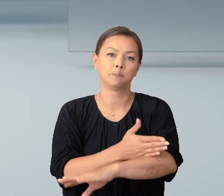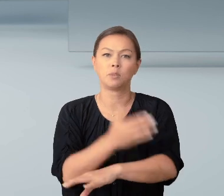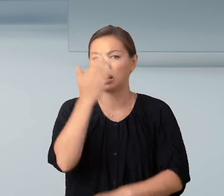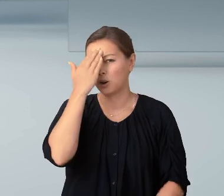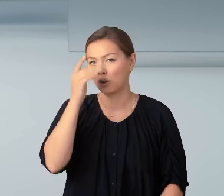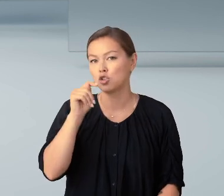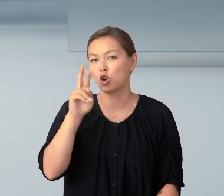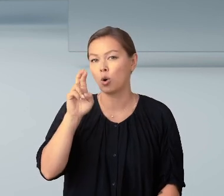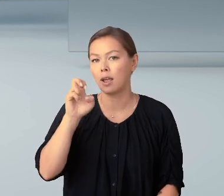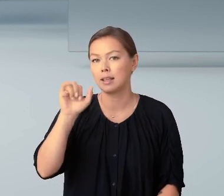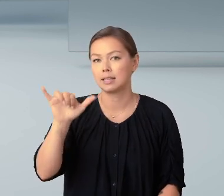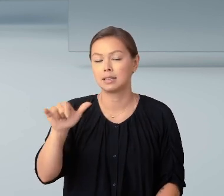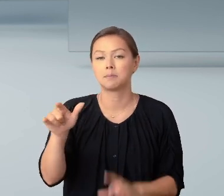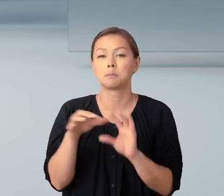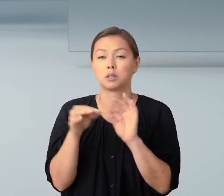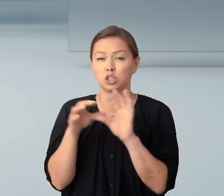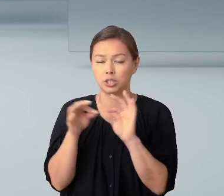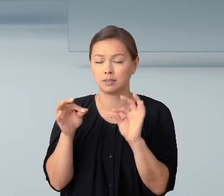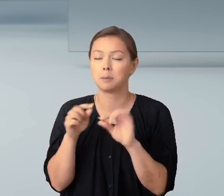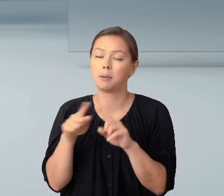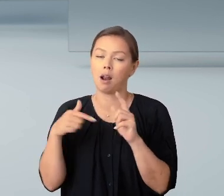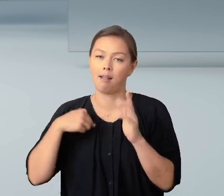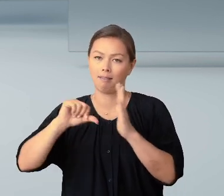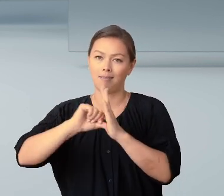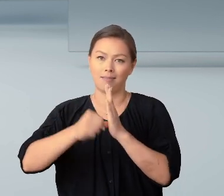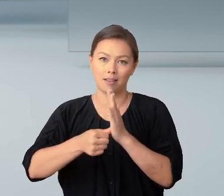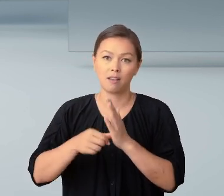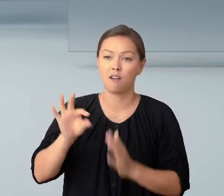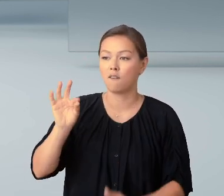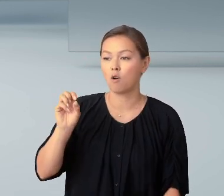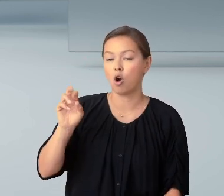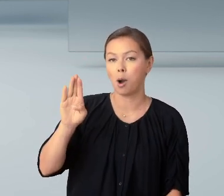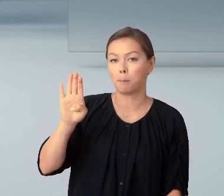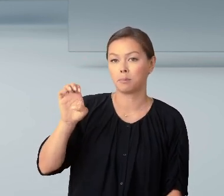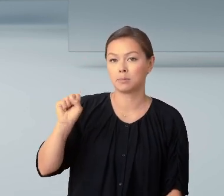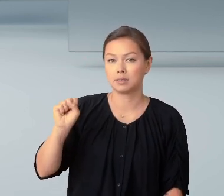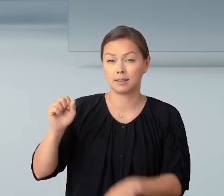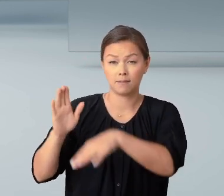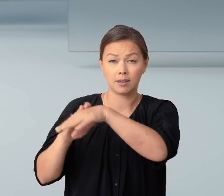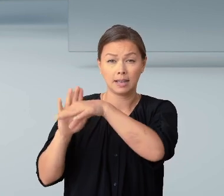like to repeat. We were named the best ERP system in 2024 by